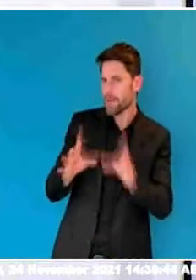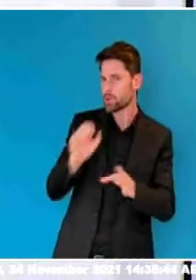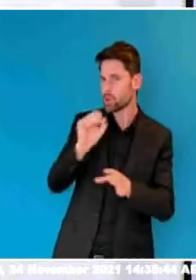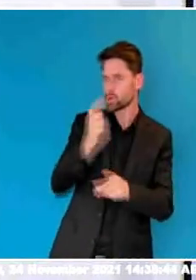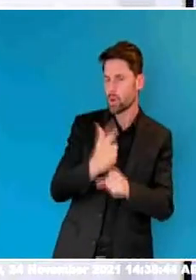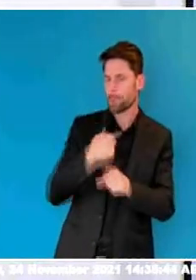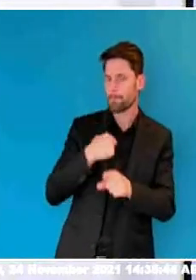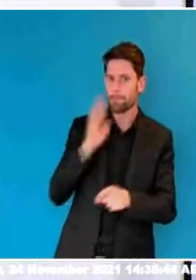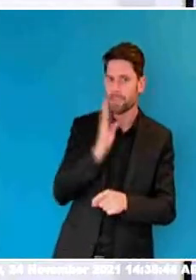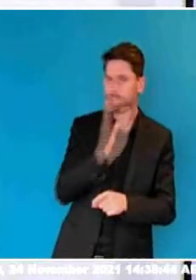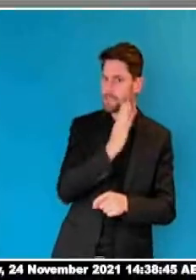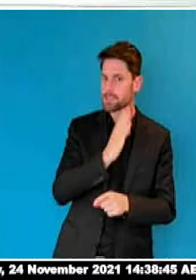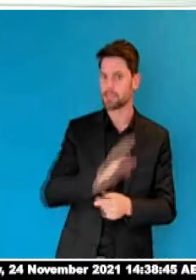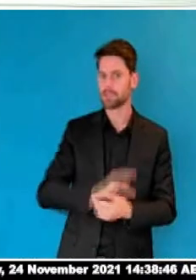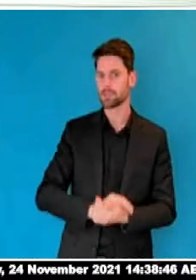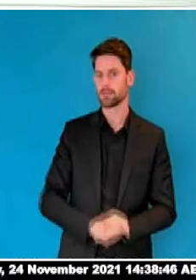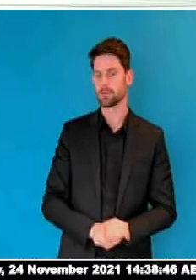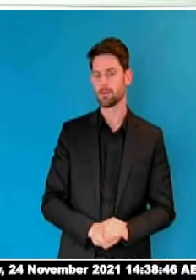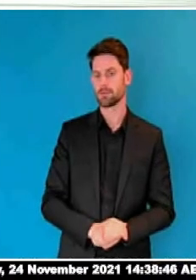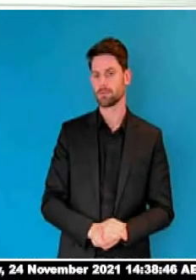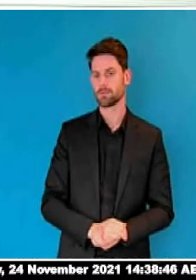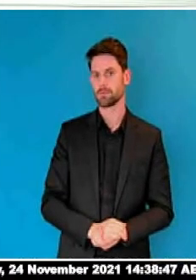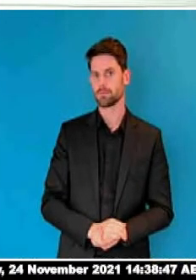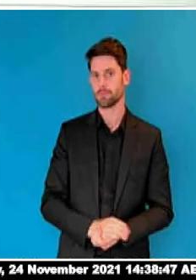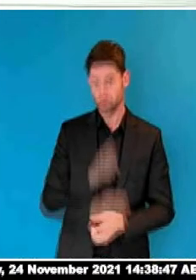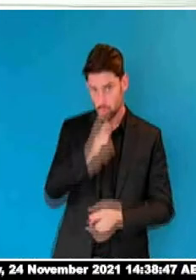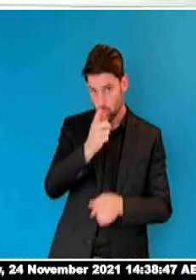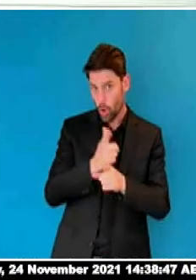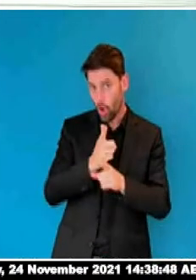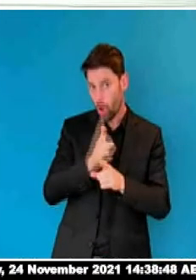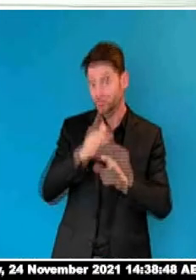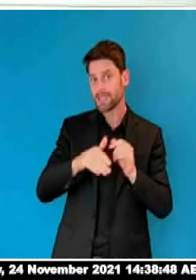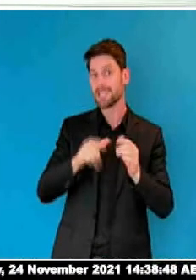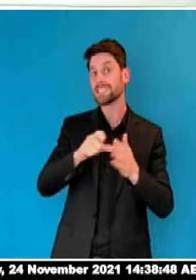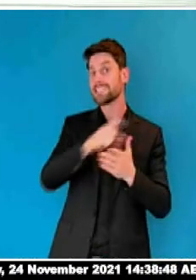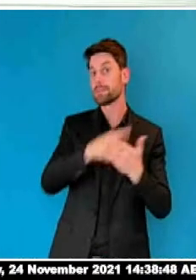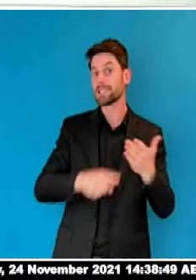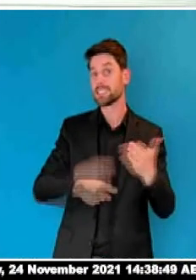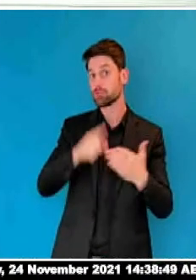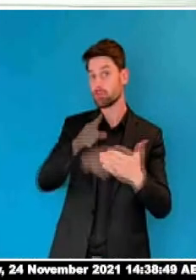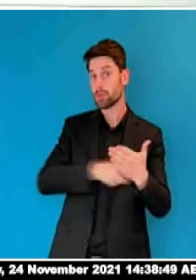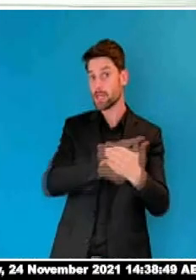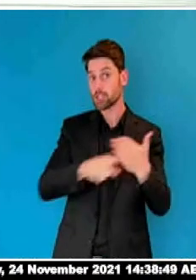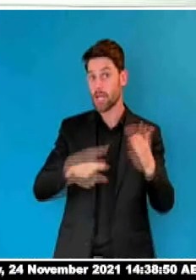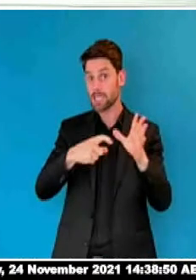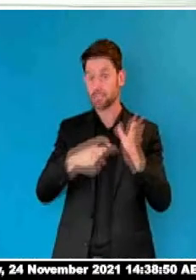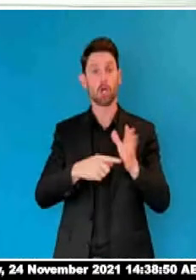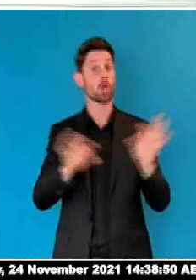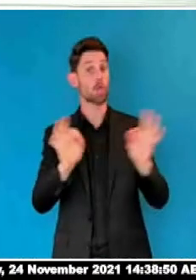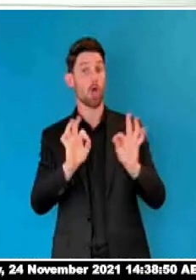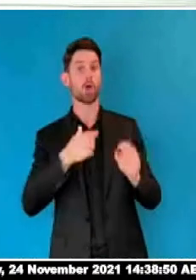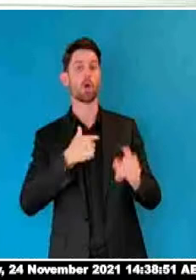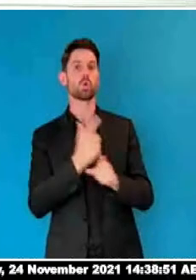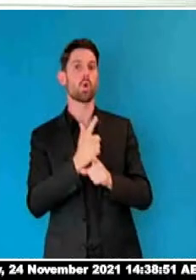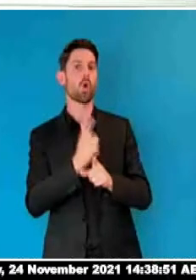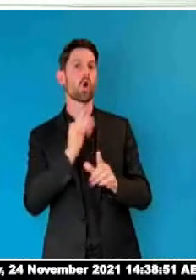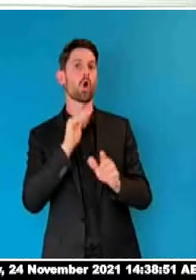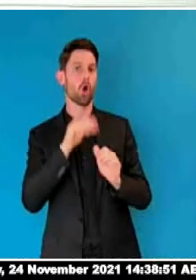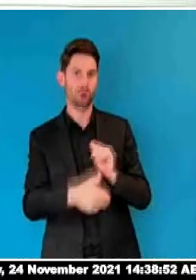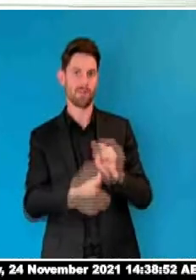Was that in relation to the Disability Discrimination Act? I was asking about adjustments.